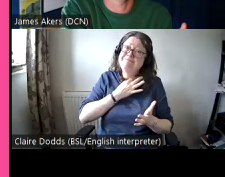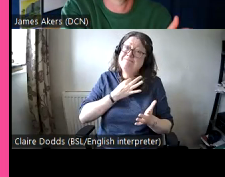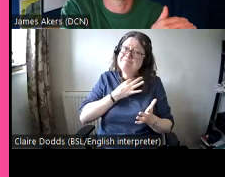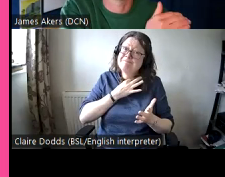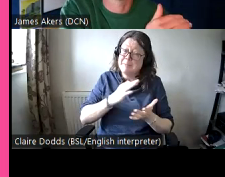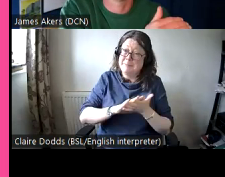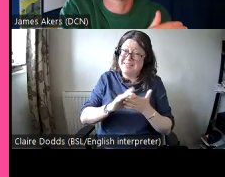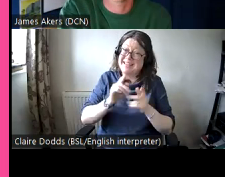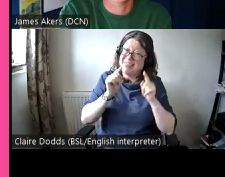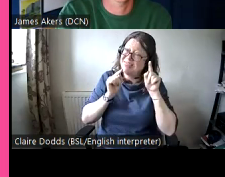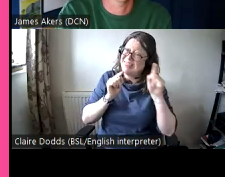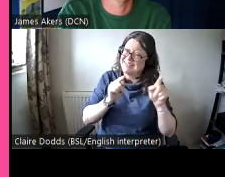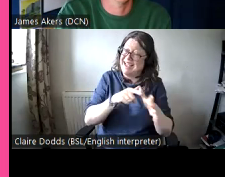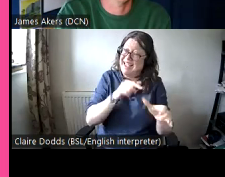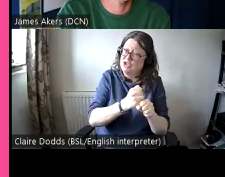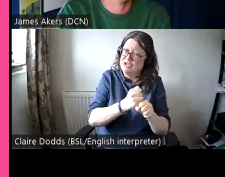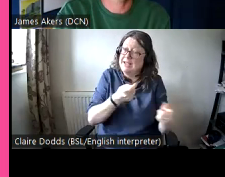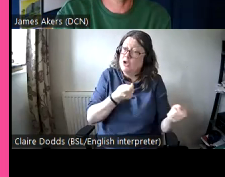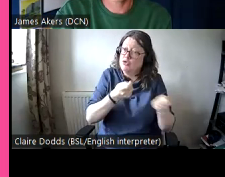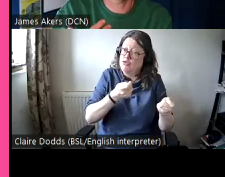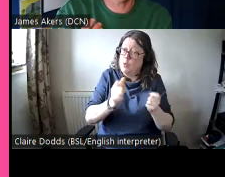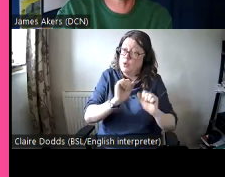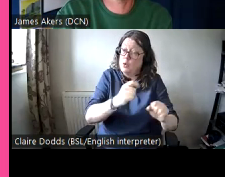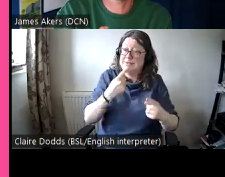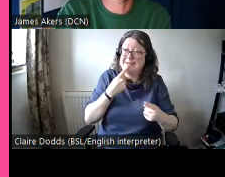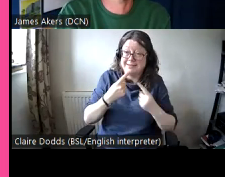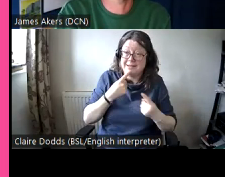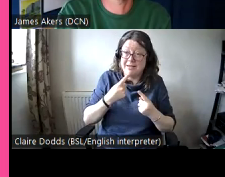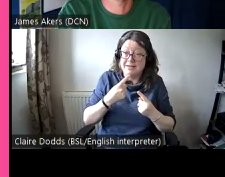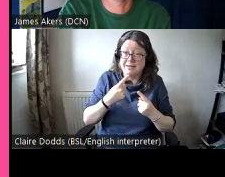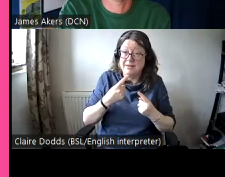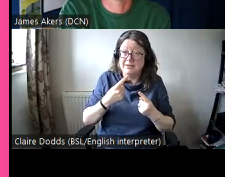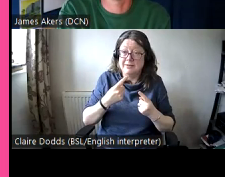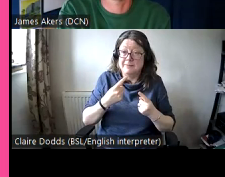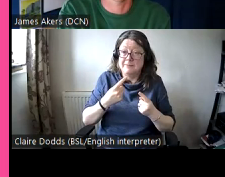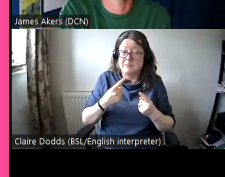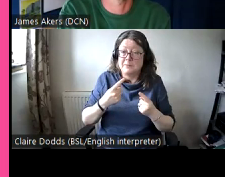and they can control who can access it as well. They can still have access to your account,